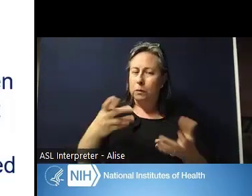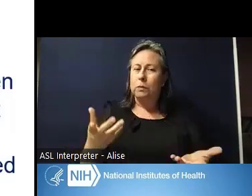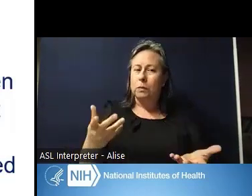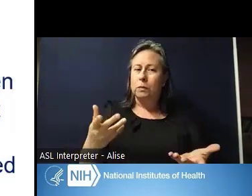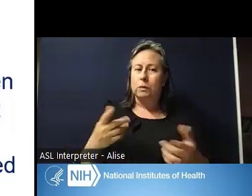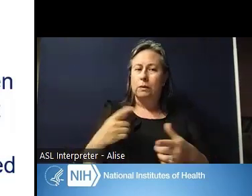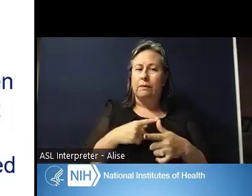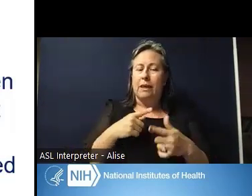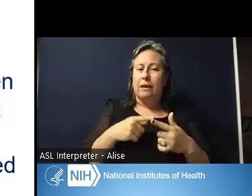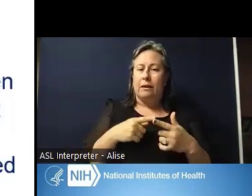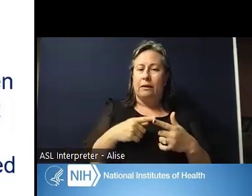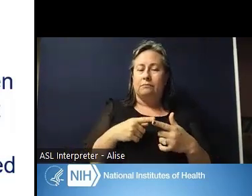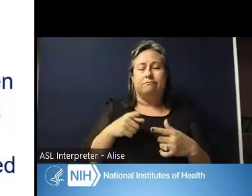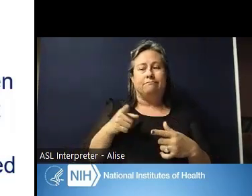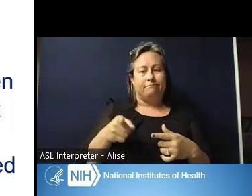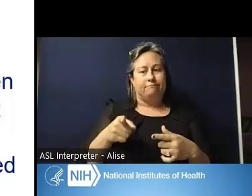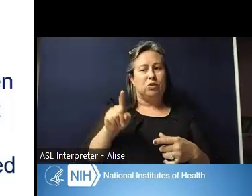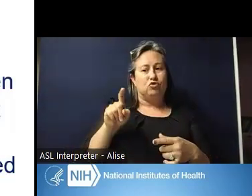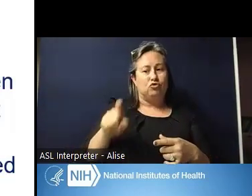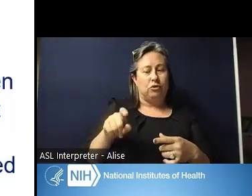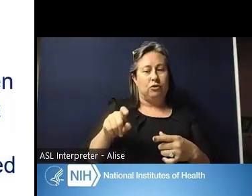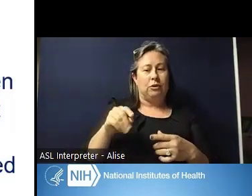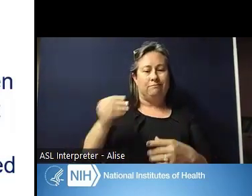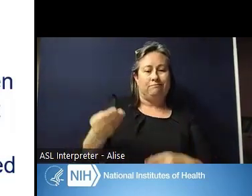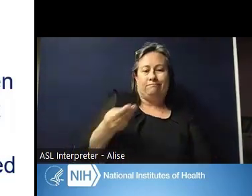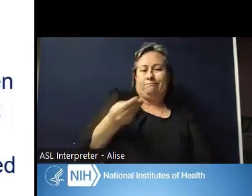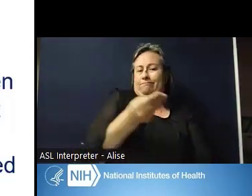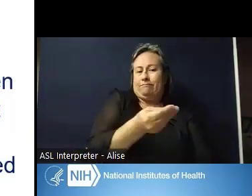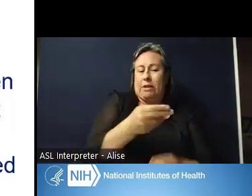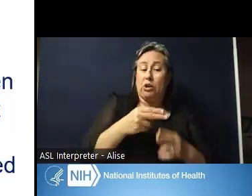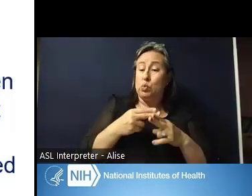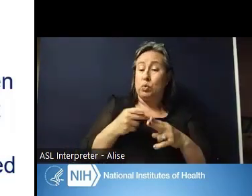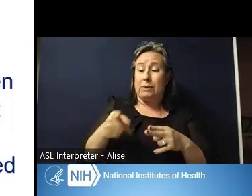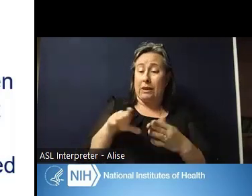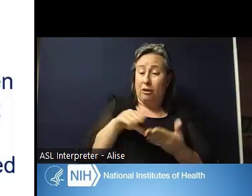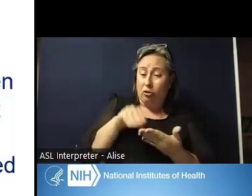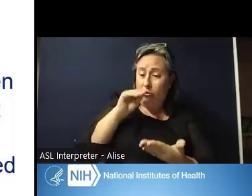they should submit as soon as they find out the information.